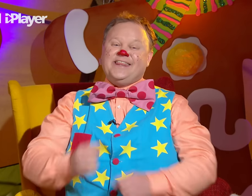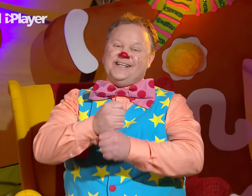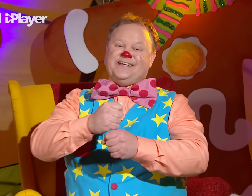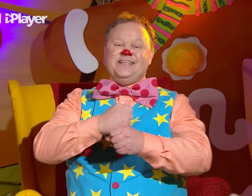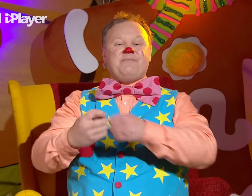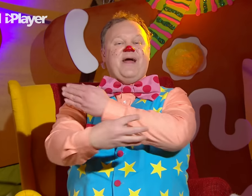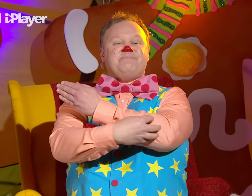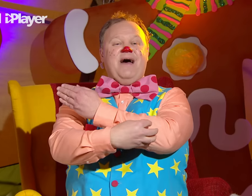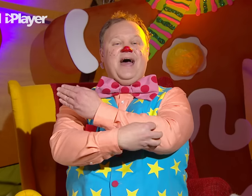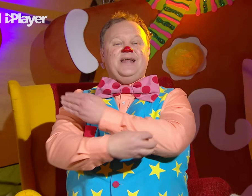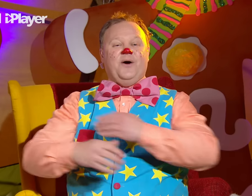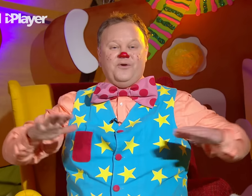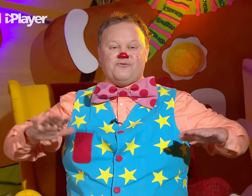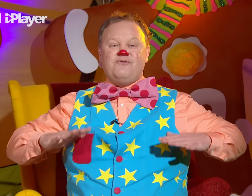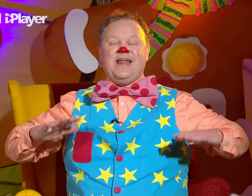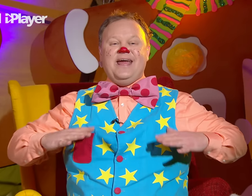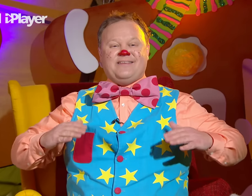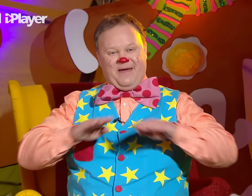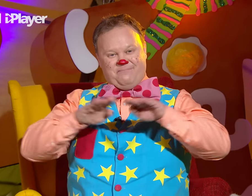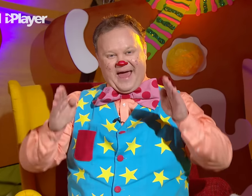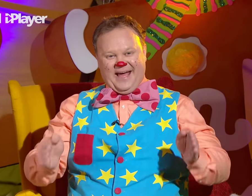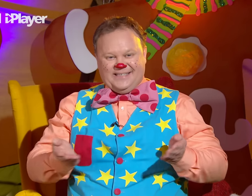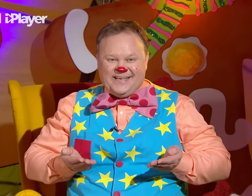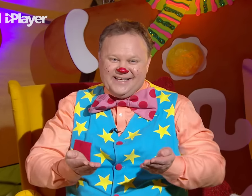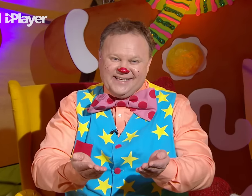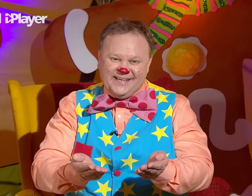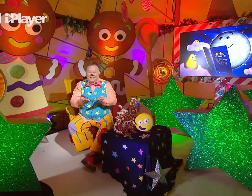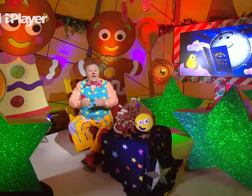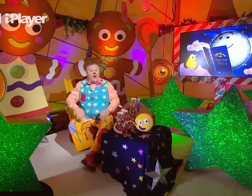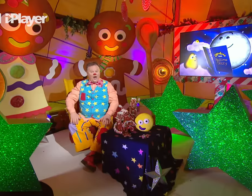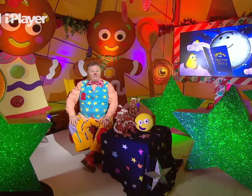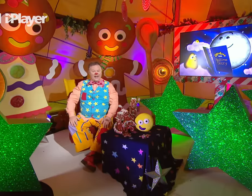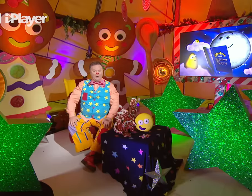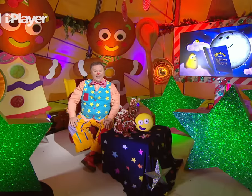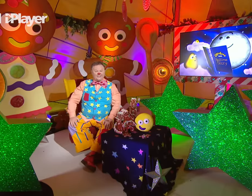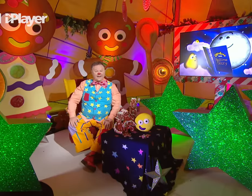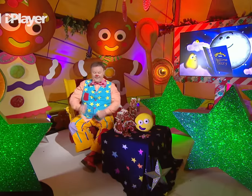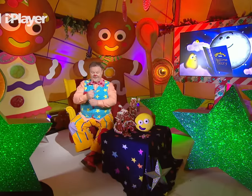the gingerbread man was ready to be baked half an hour later